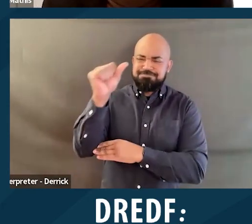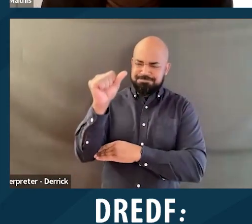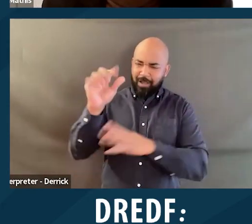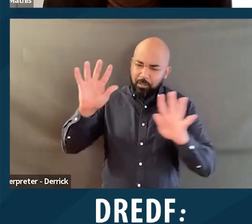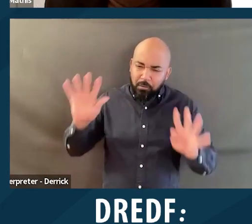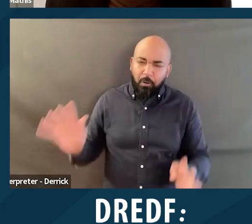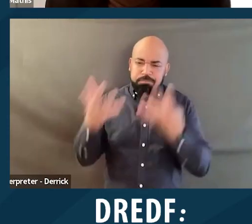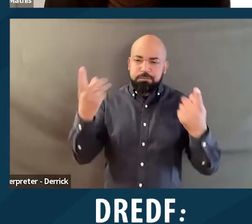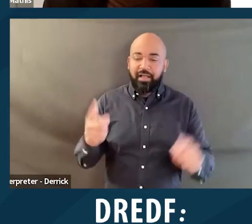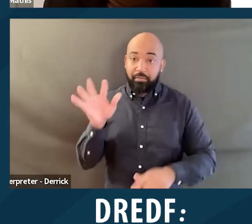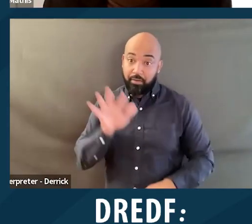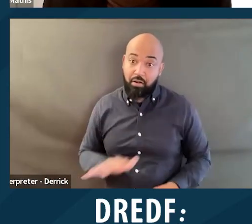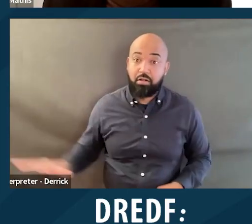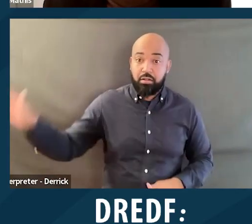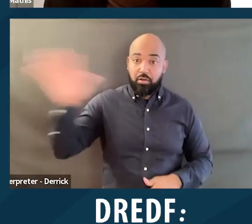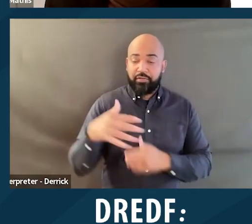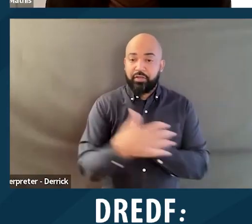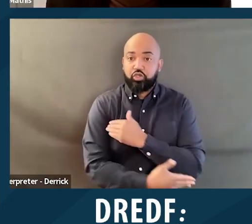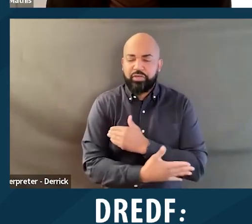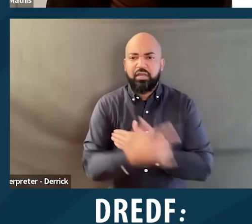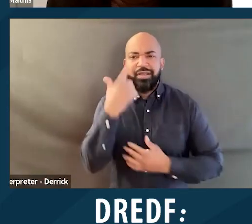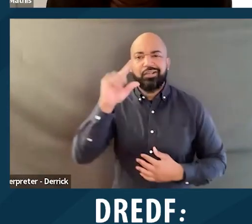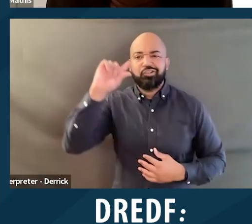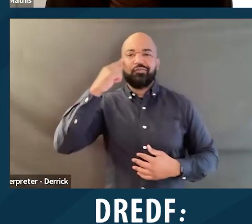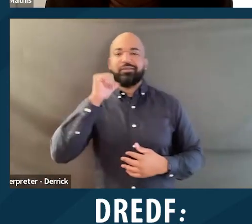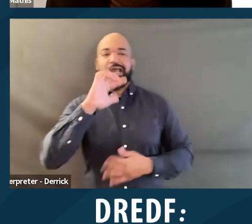massive protests by people with disabilities around the country,